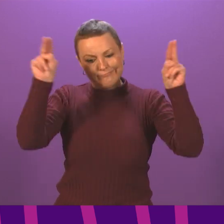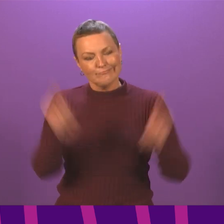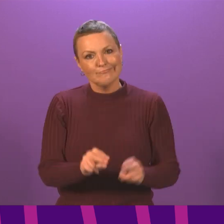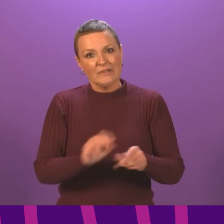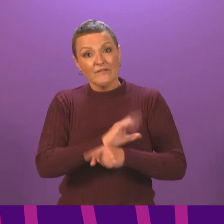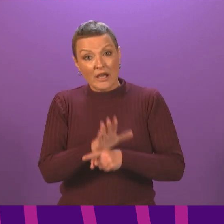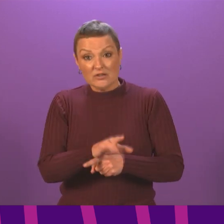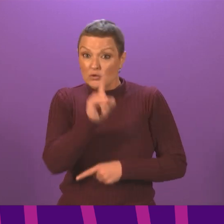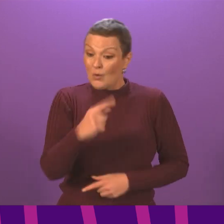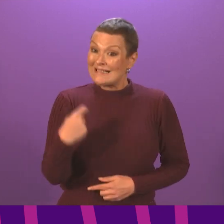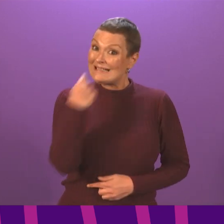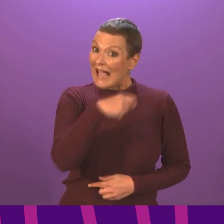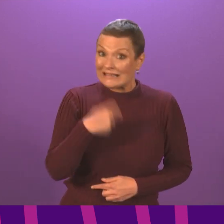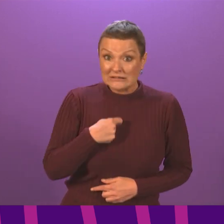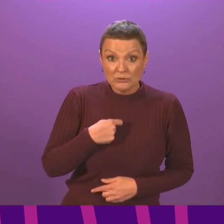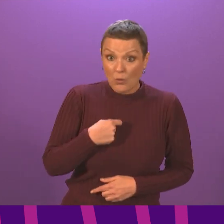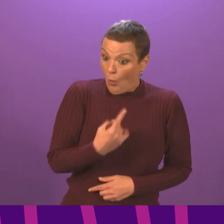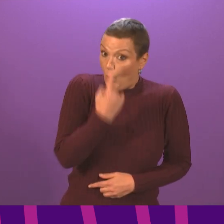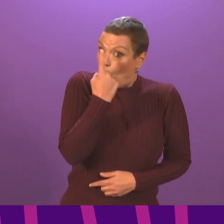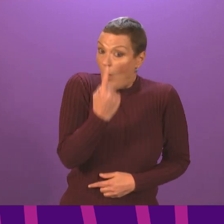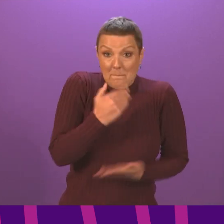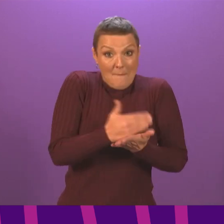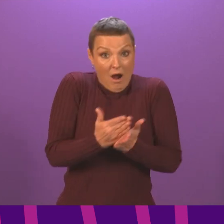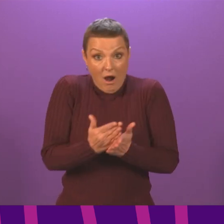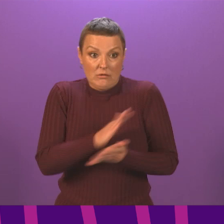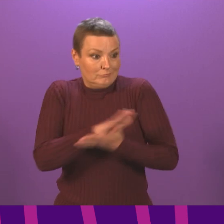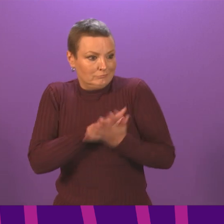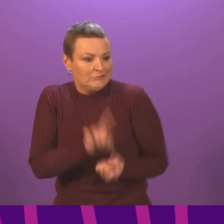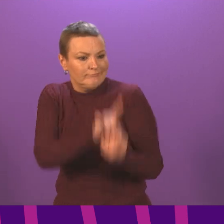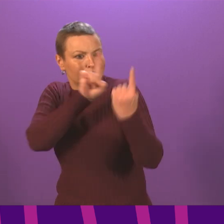Testing is one layer of protection. All the others—from reducing contacts and keeping